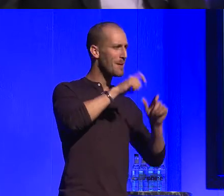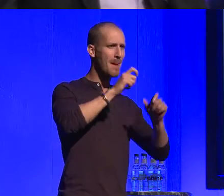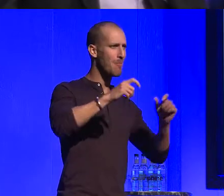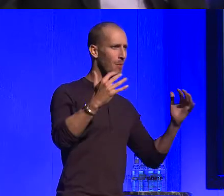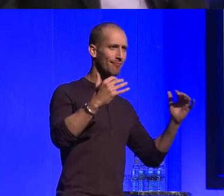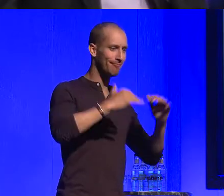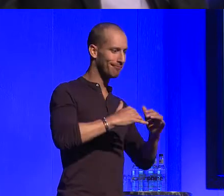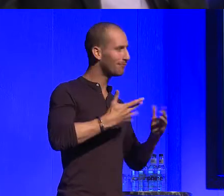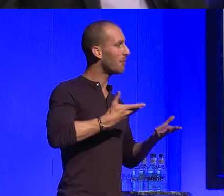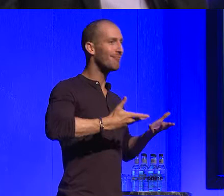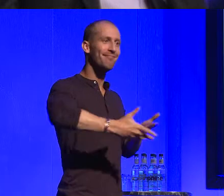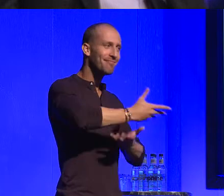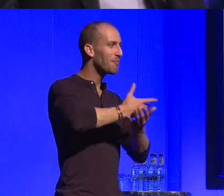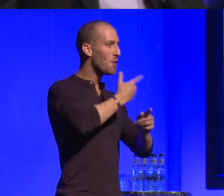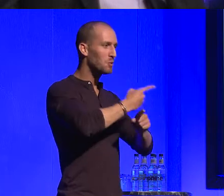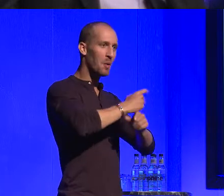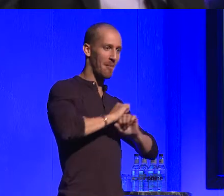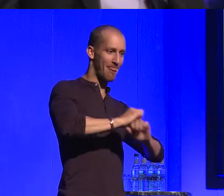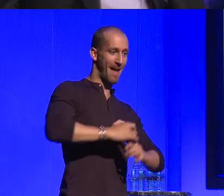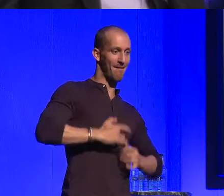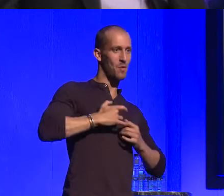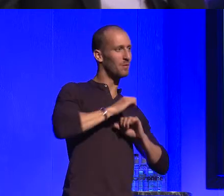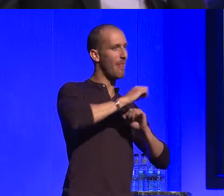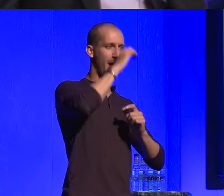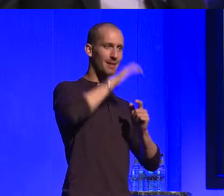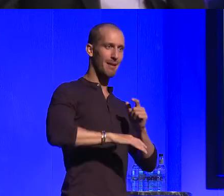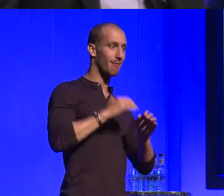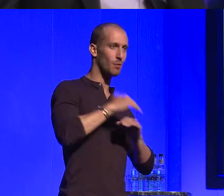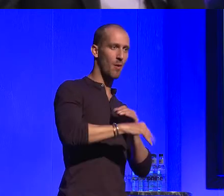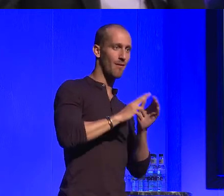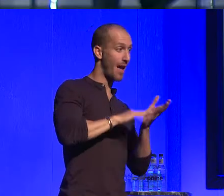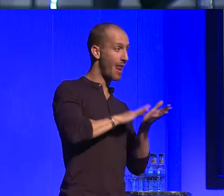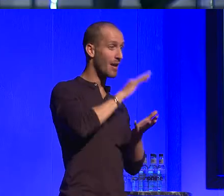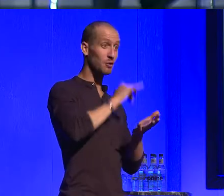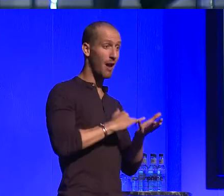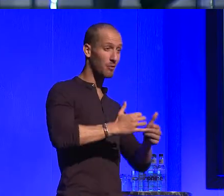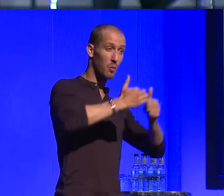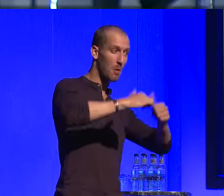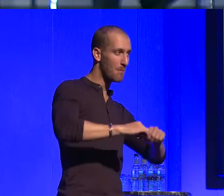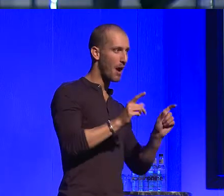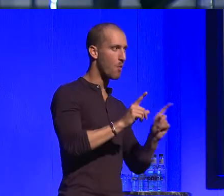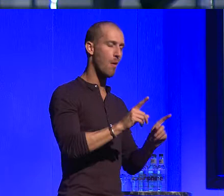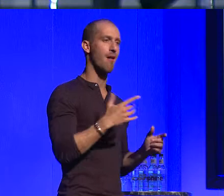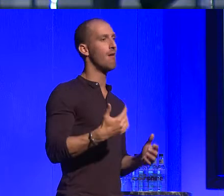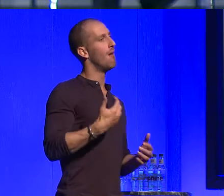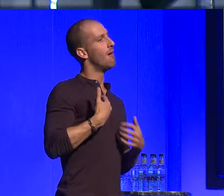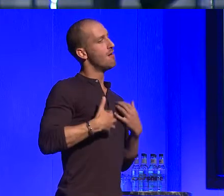about what they thought about the NHS, what their experiences were and what they thought we could focus on. We have had really exciting conversations.